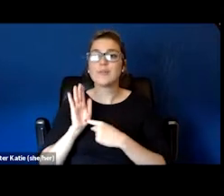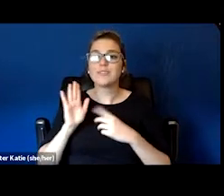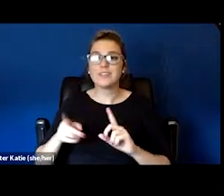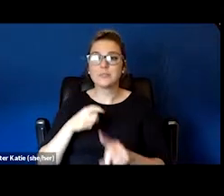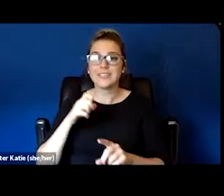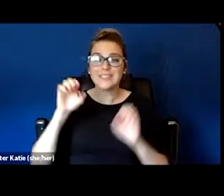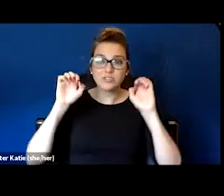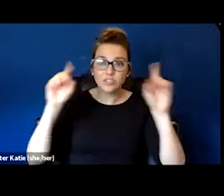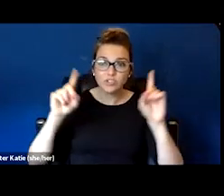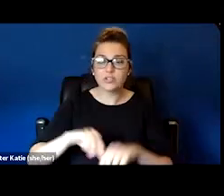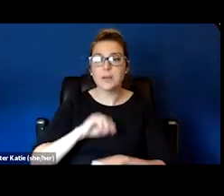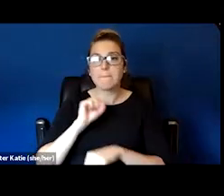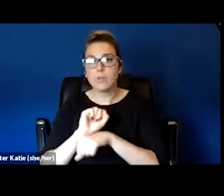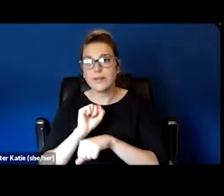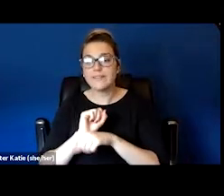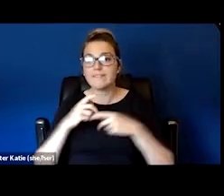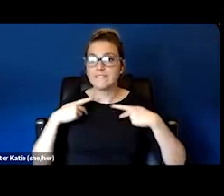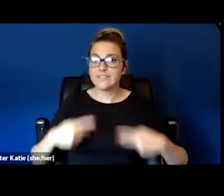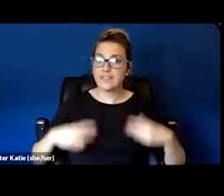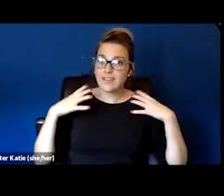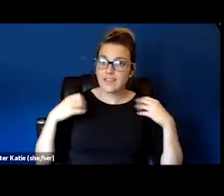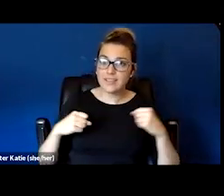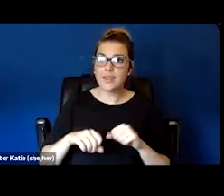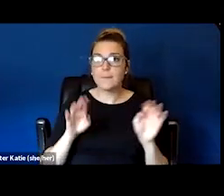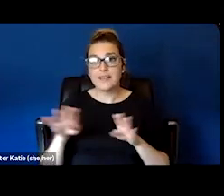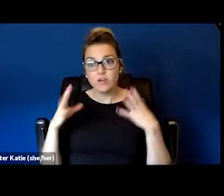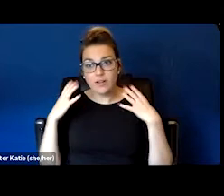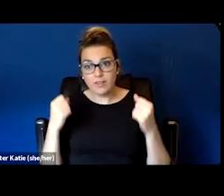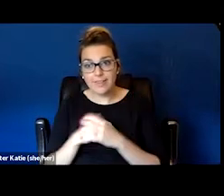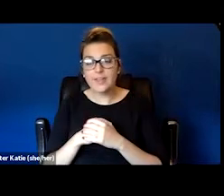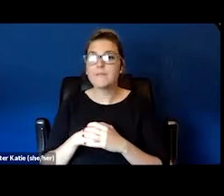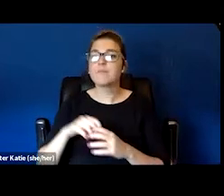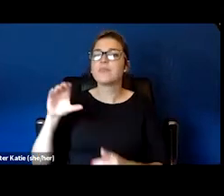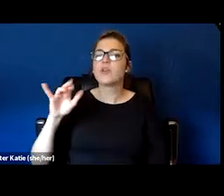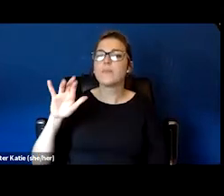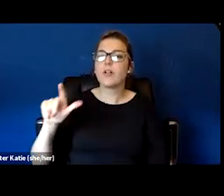employment, physical health, behavioral health, criminal legal systems, and more.